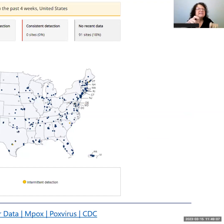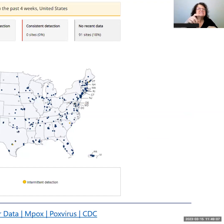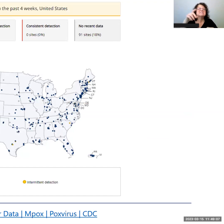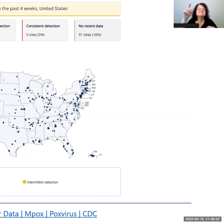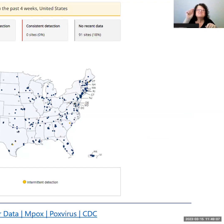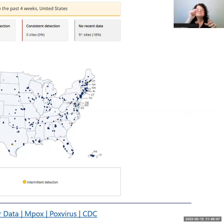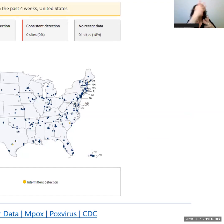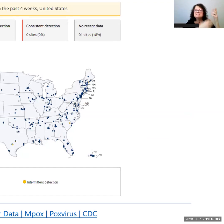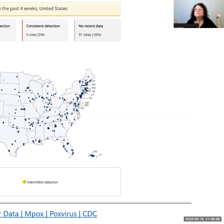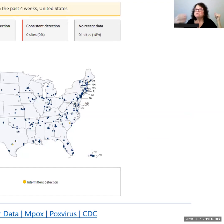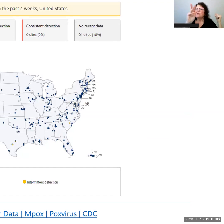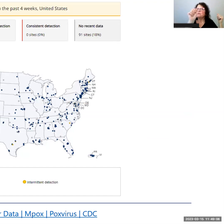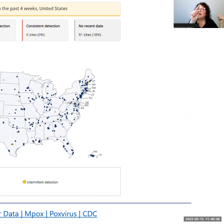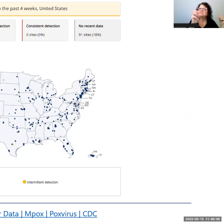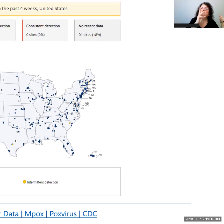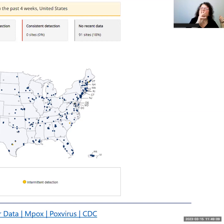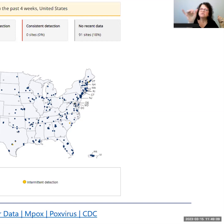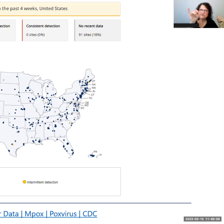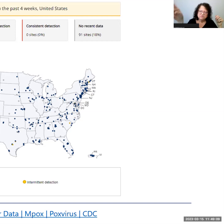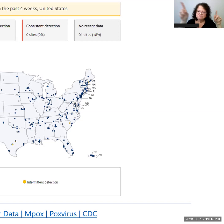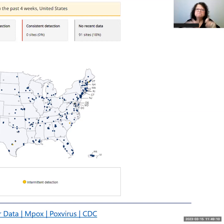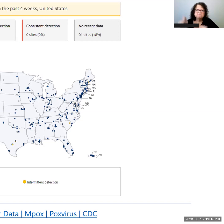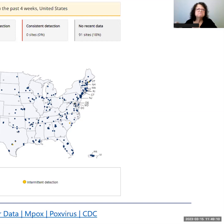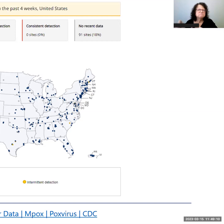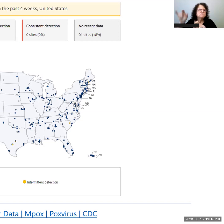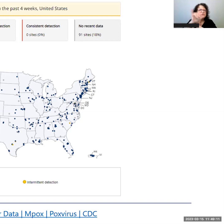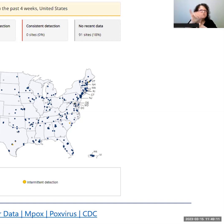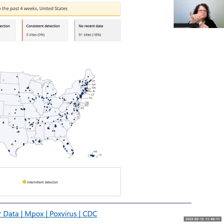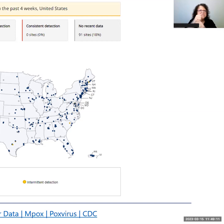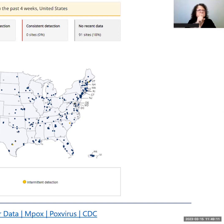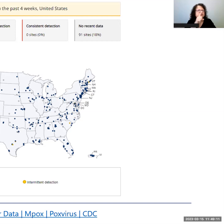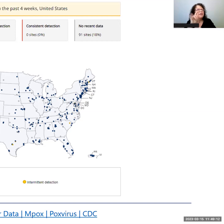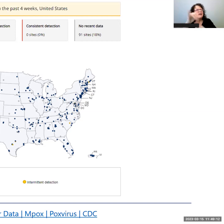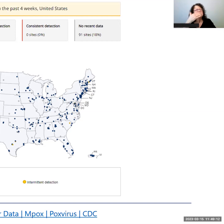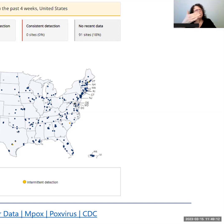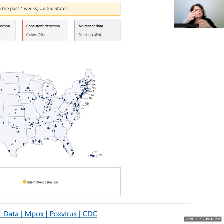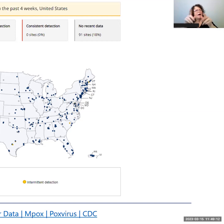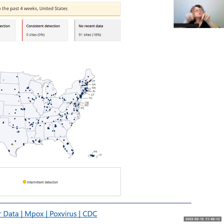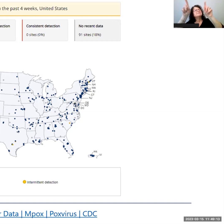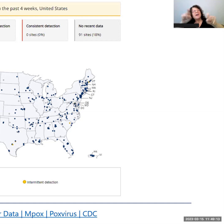able to to detect diseases in the in the -- here, in Indiana and across the country. And again